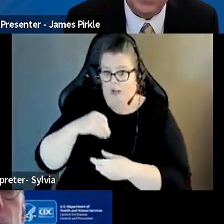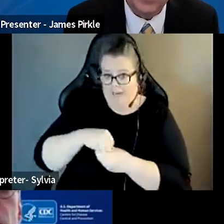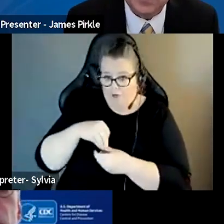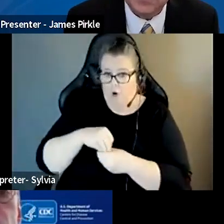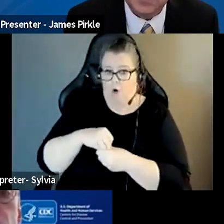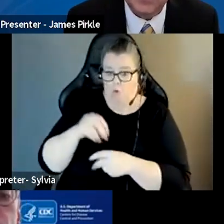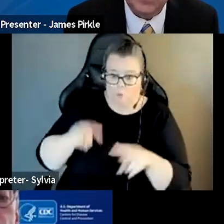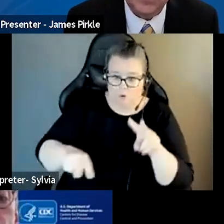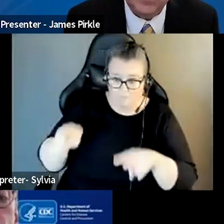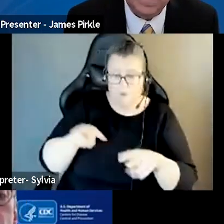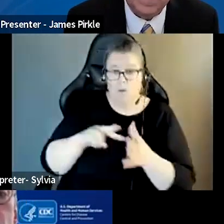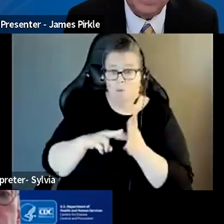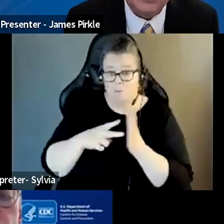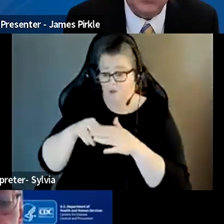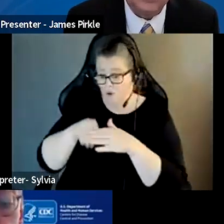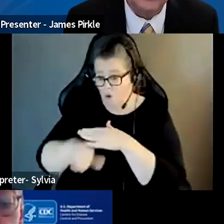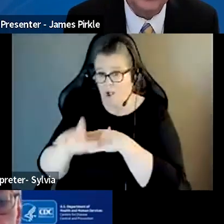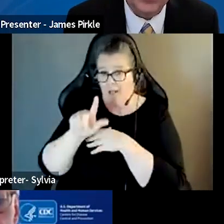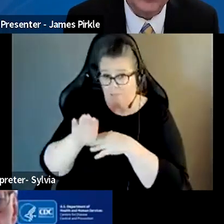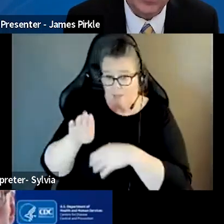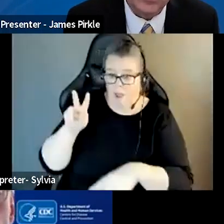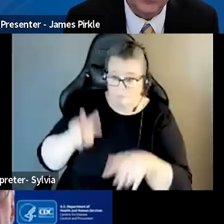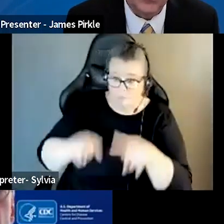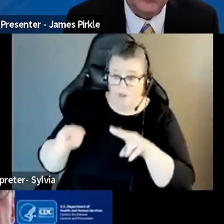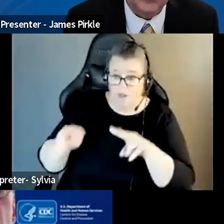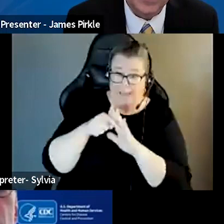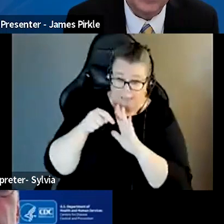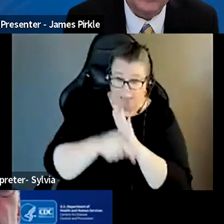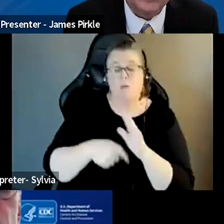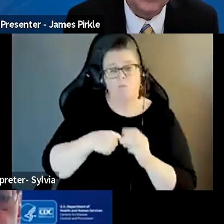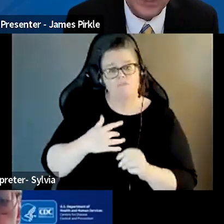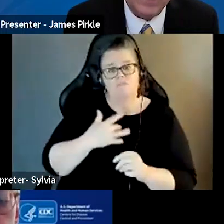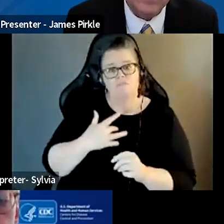and doing an in-depth review. And so we feel pretty good that we're going to be able to track